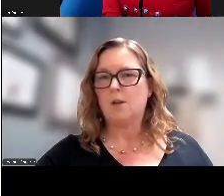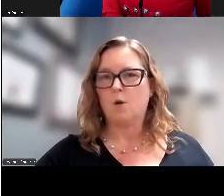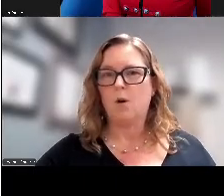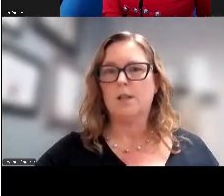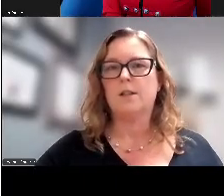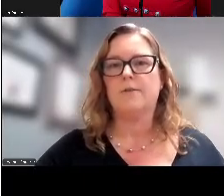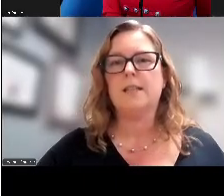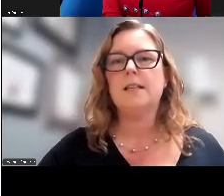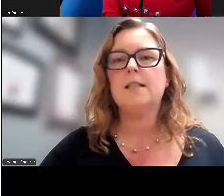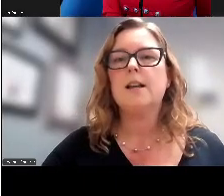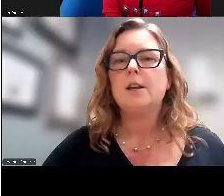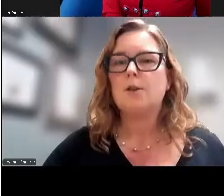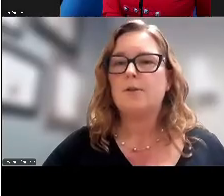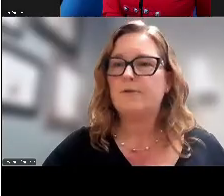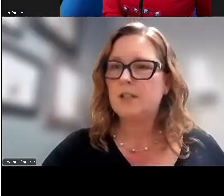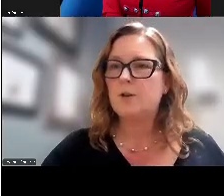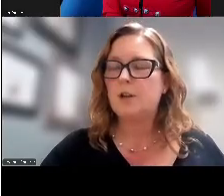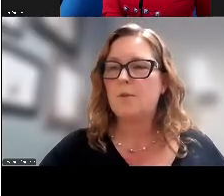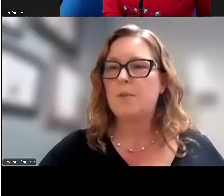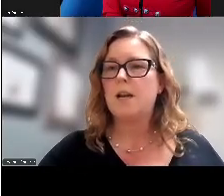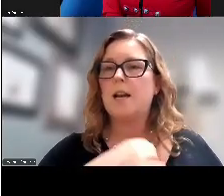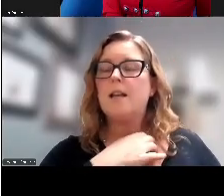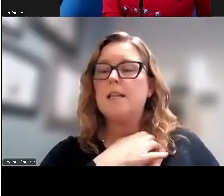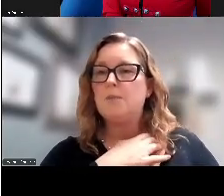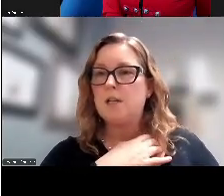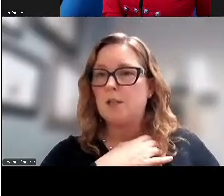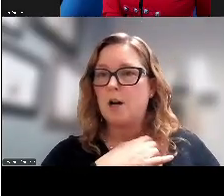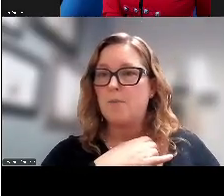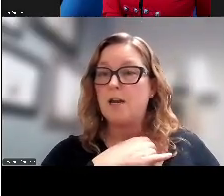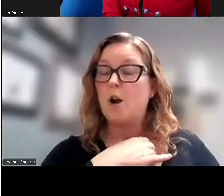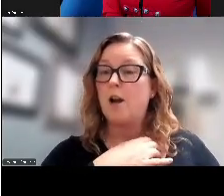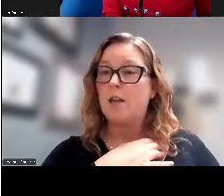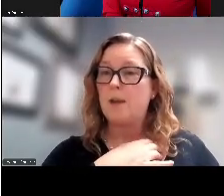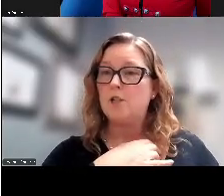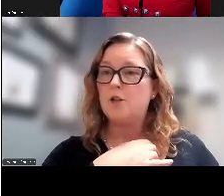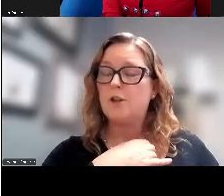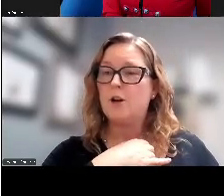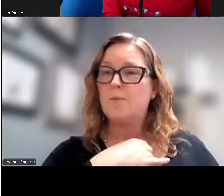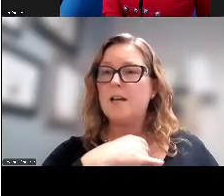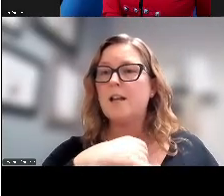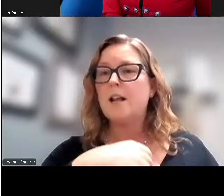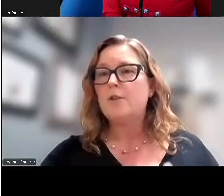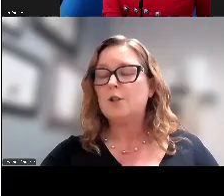as the core services. So physiotherapy, speech therapy and occupational therapy,